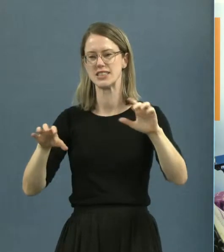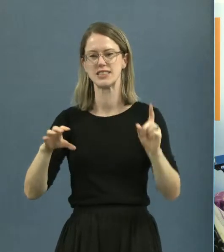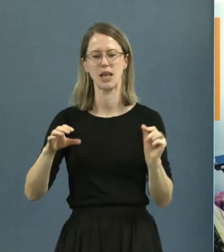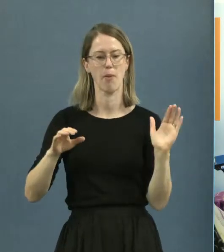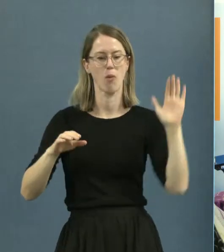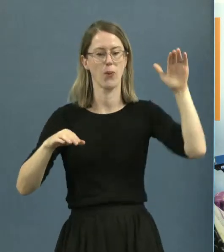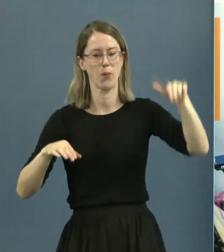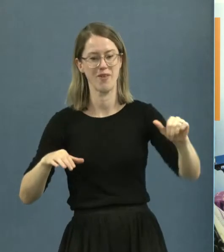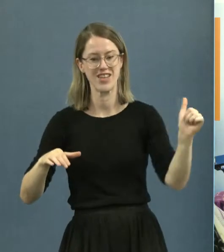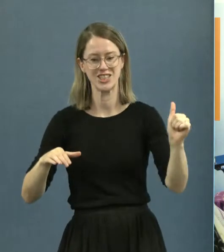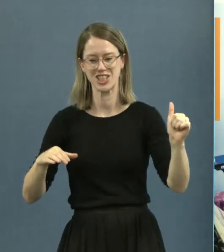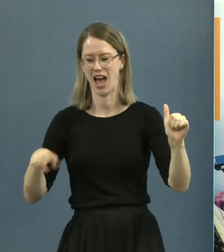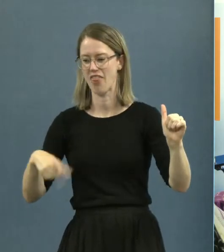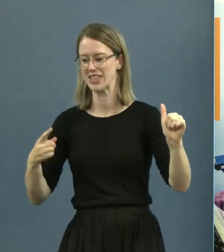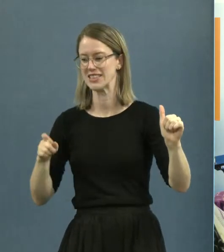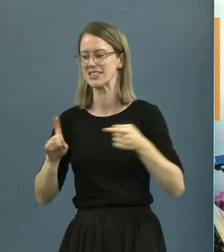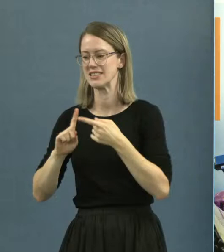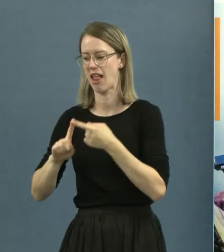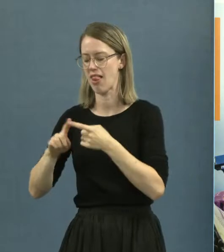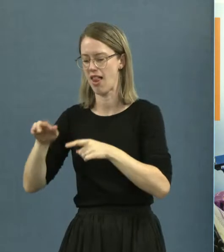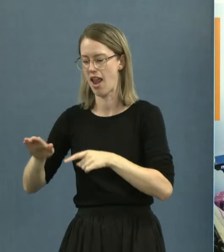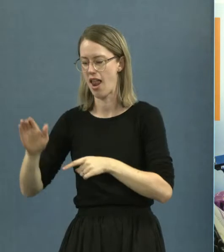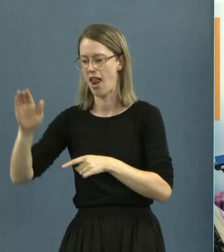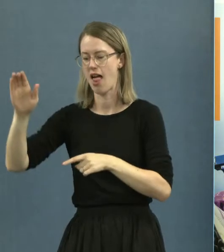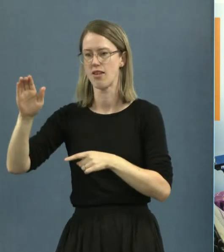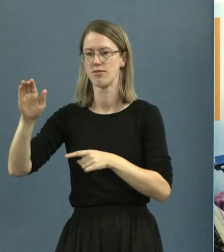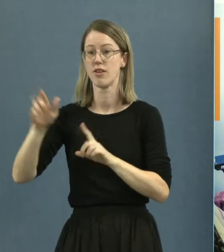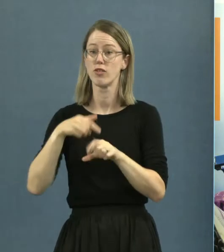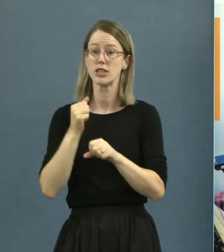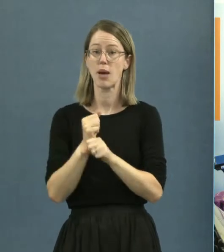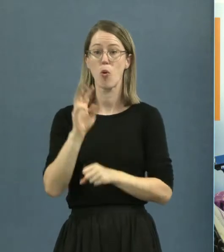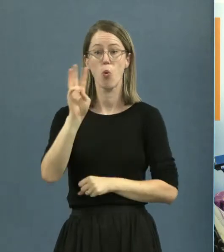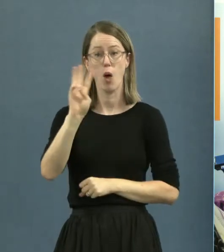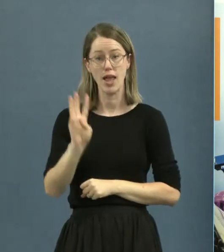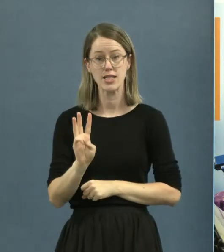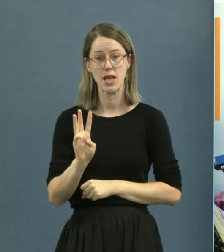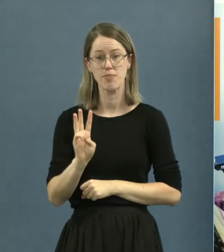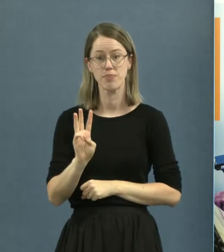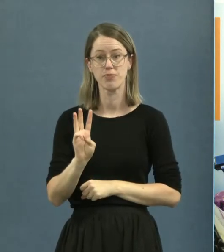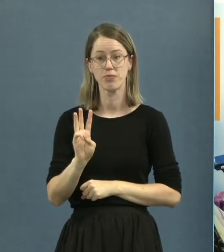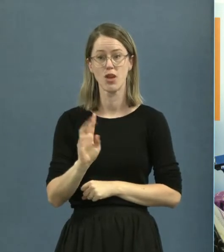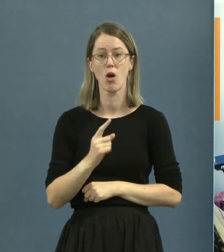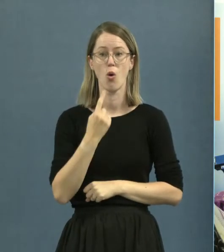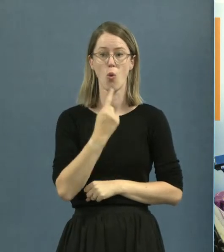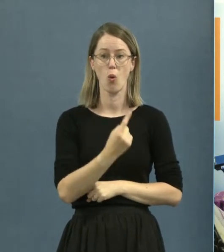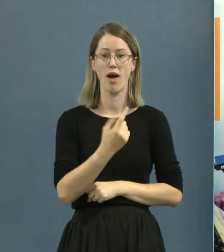are in with their peak. For